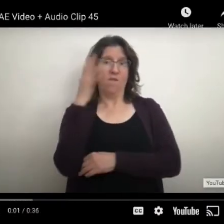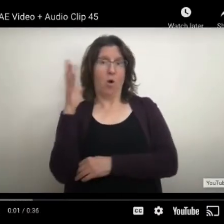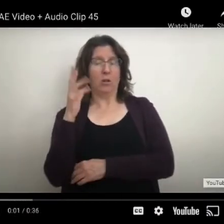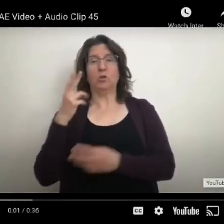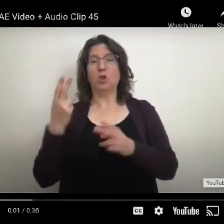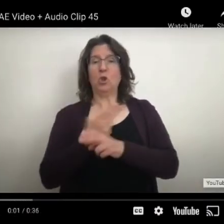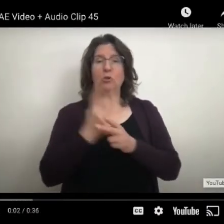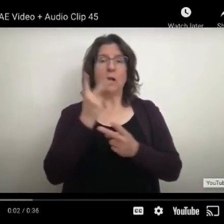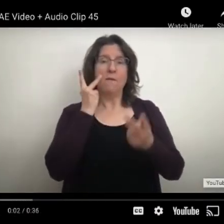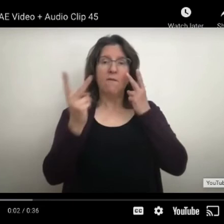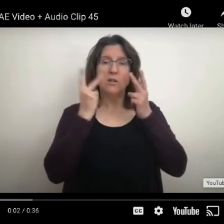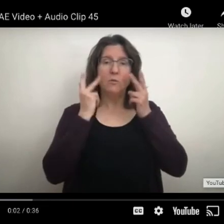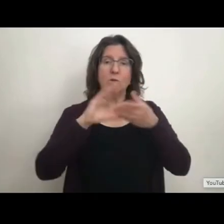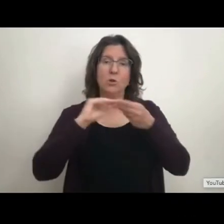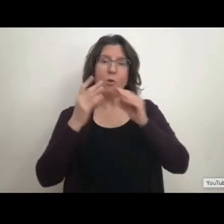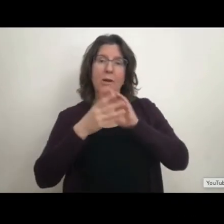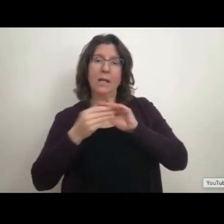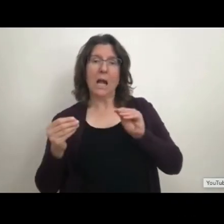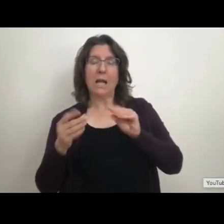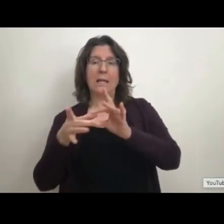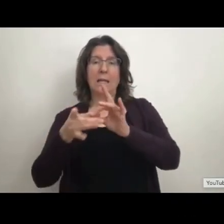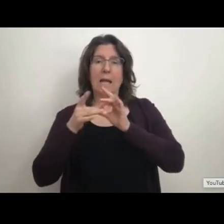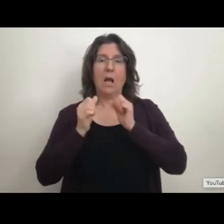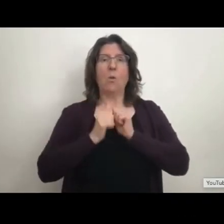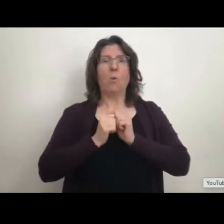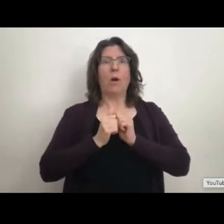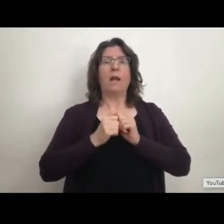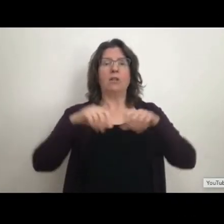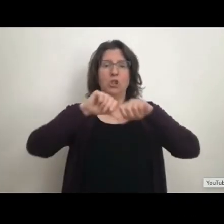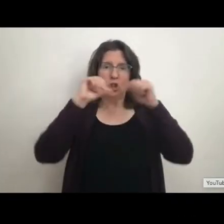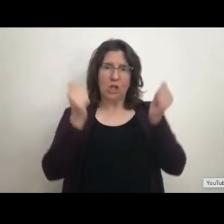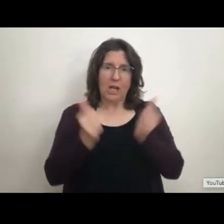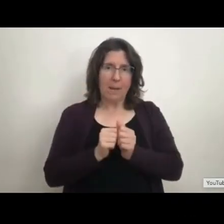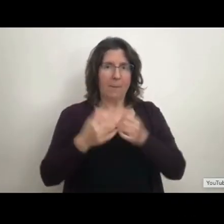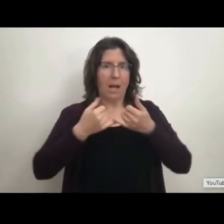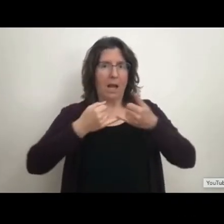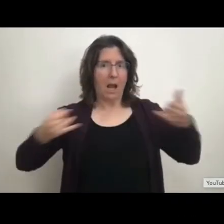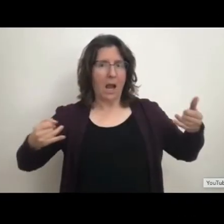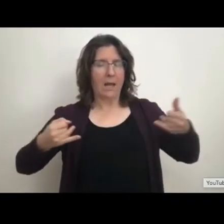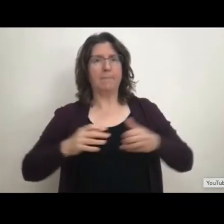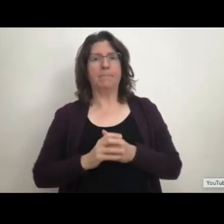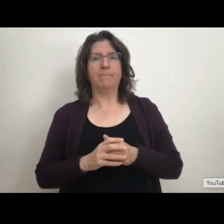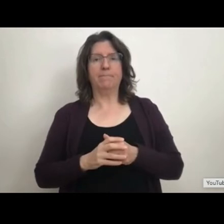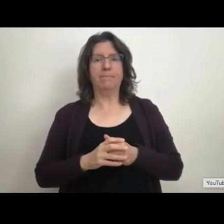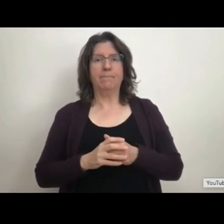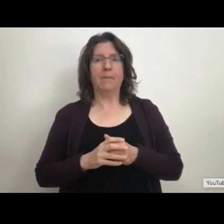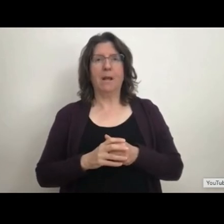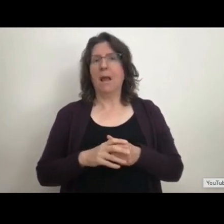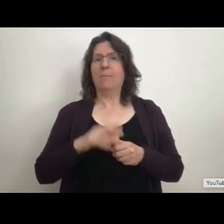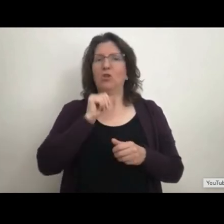The hearing forest used visual storytelling techniques - using shape and line.